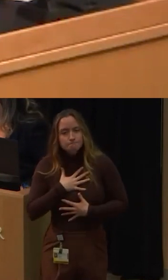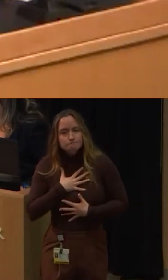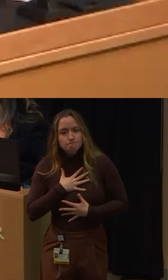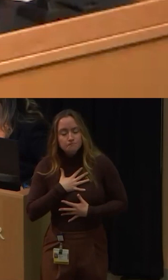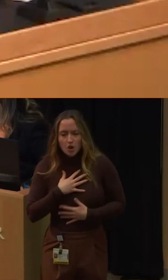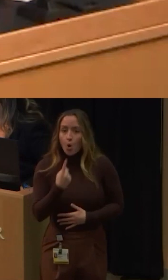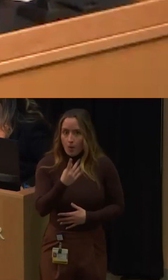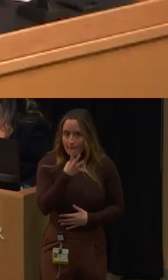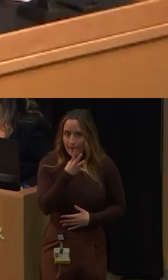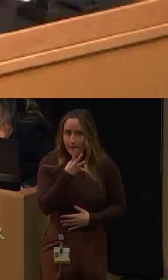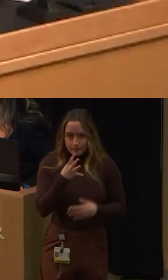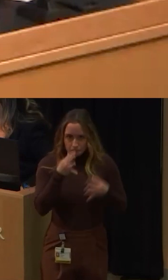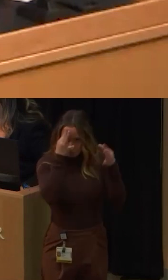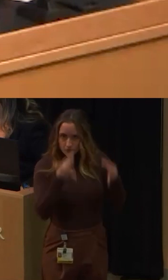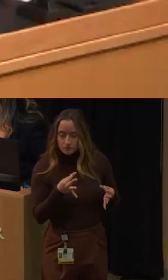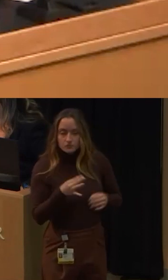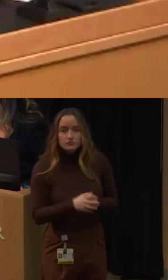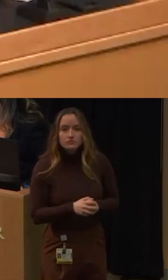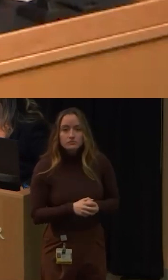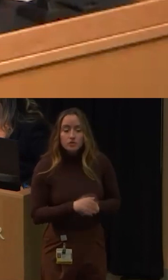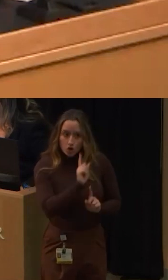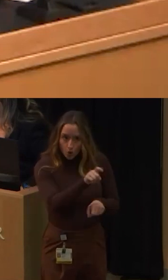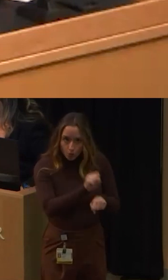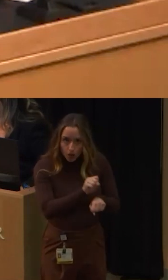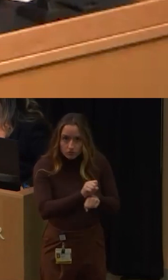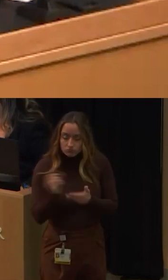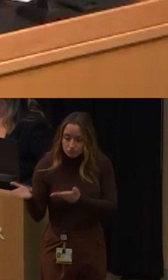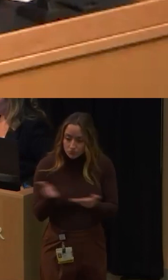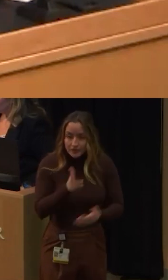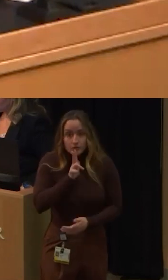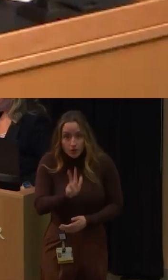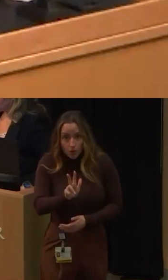She had to go to work. She took her three-year-old to work with her. The three-year-old managed to